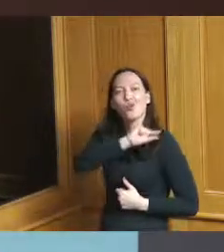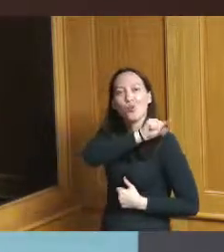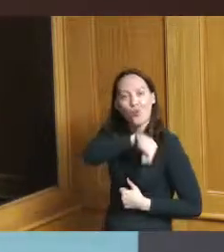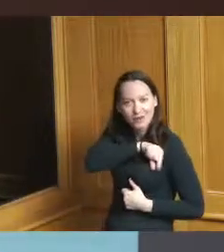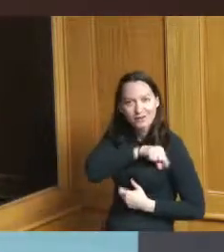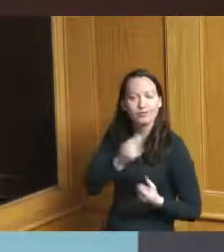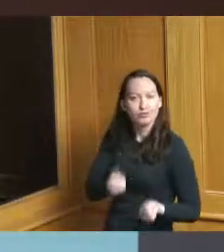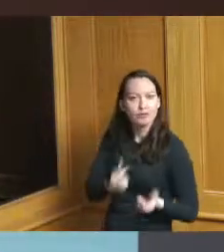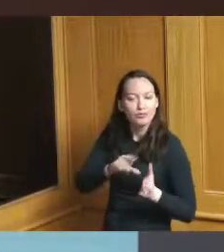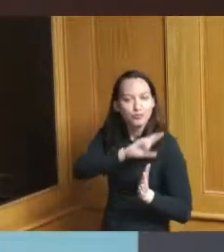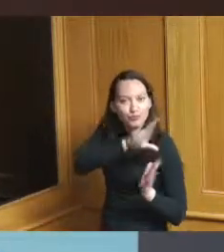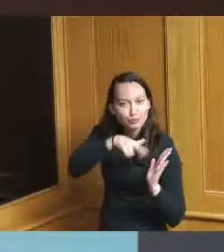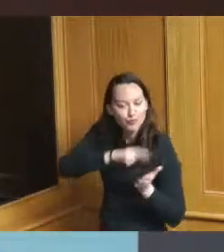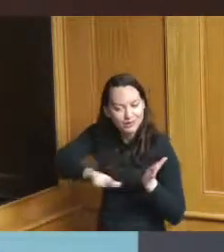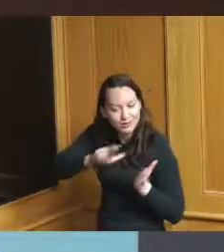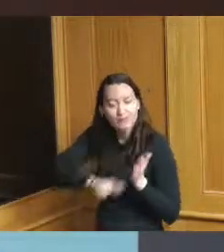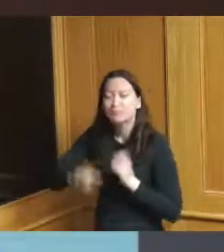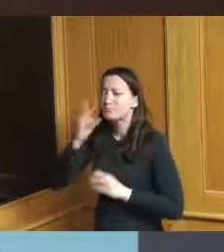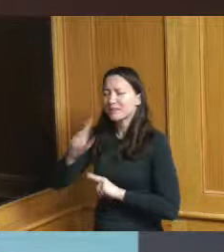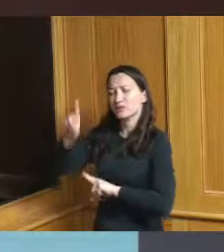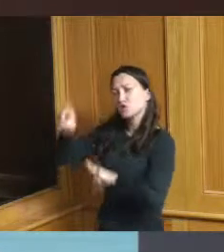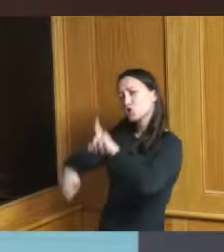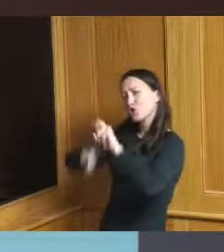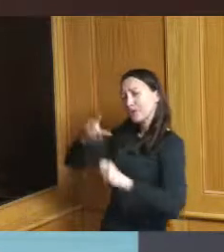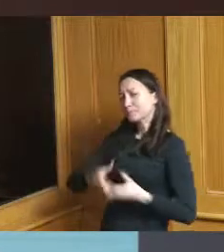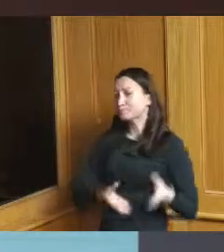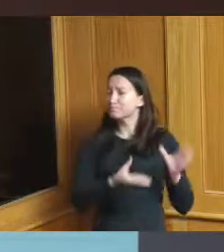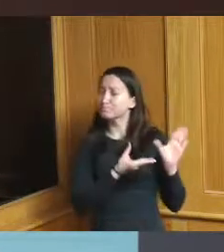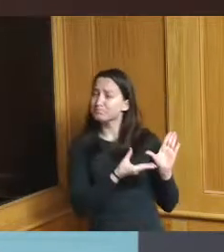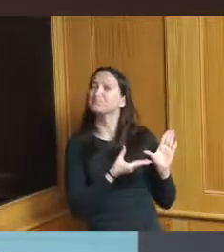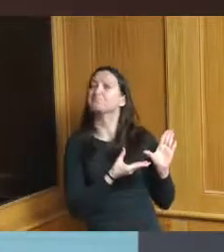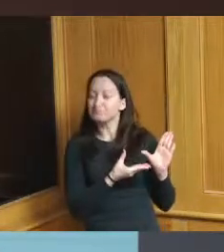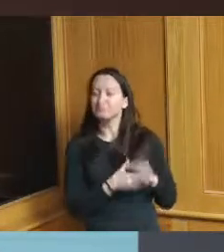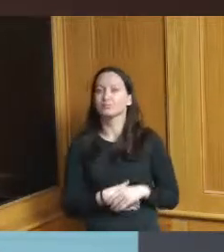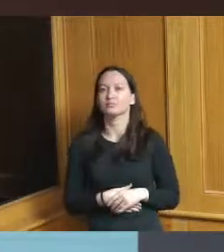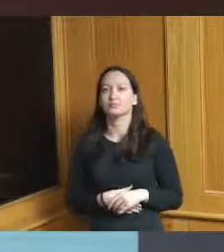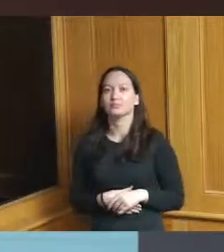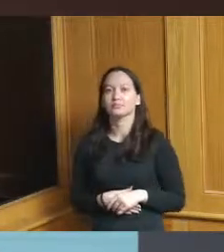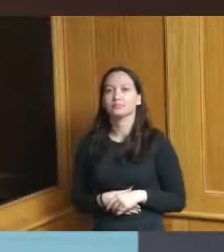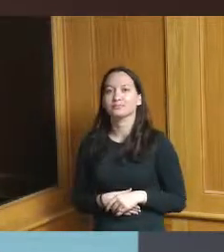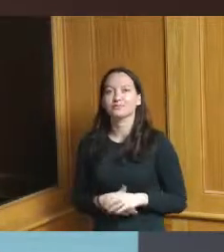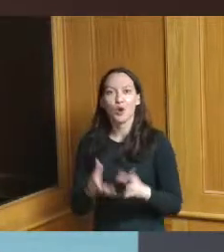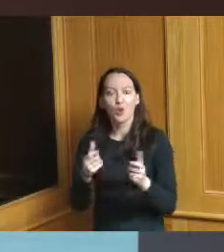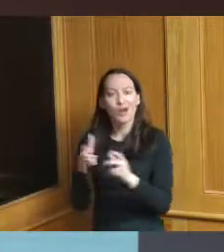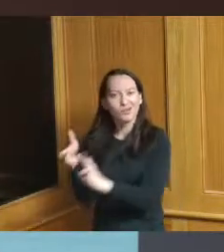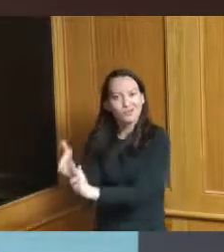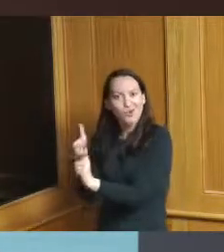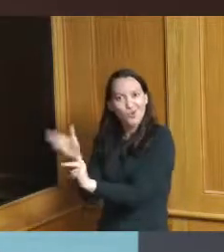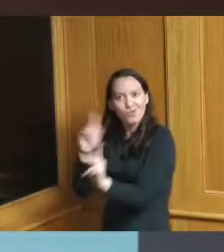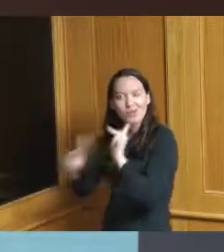so if you look at the survey demographics we you know wanted to recruit people from 18